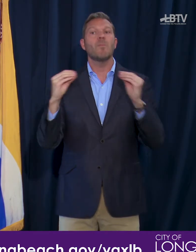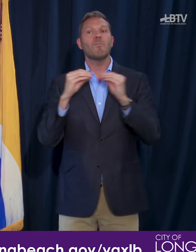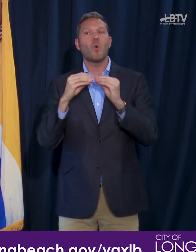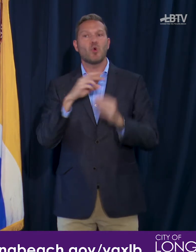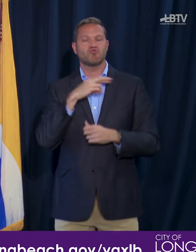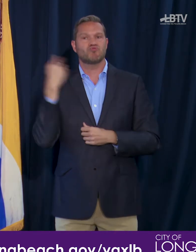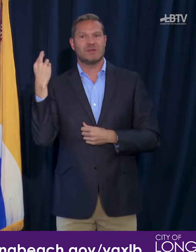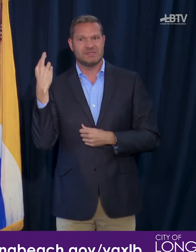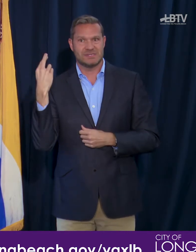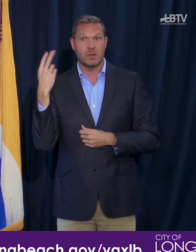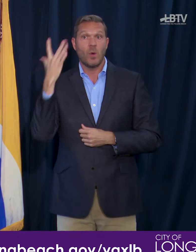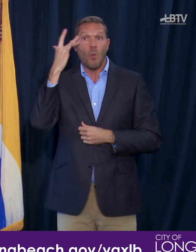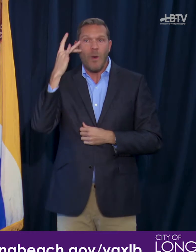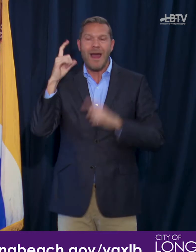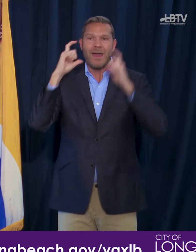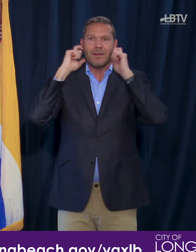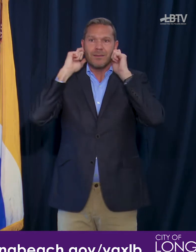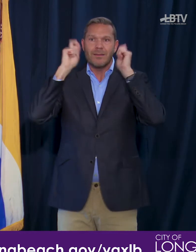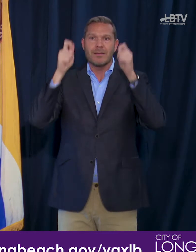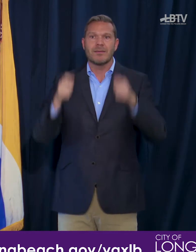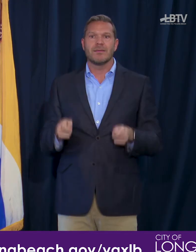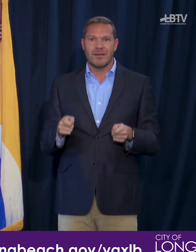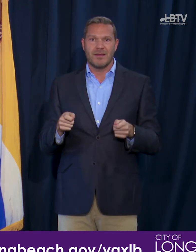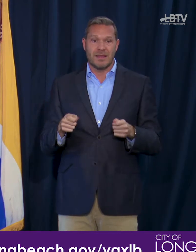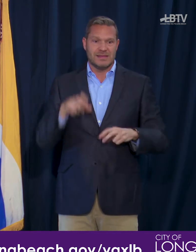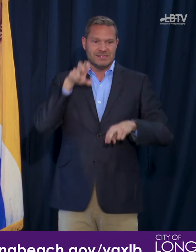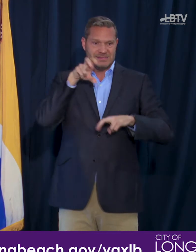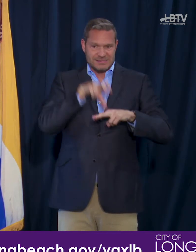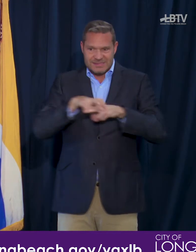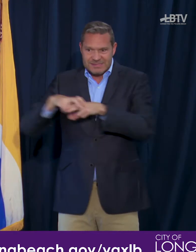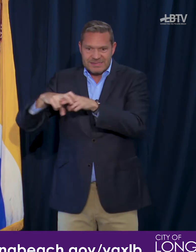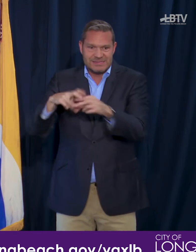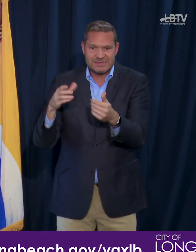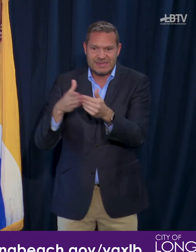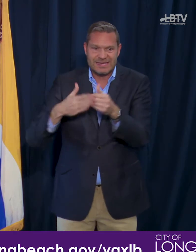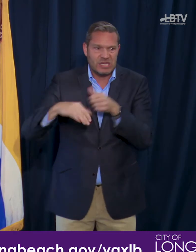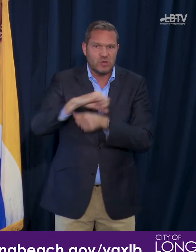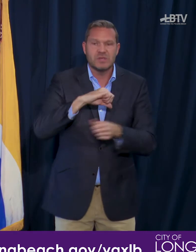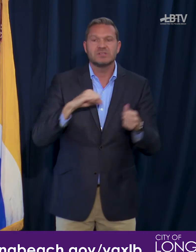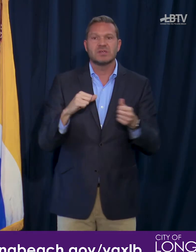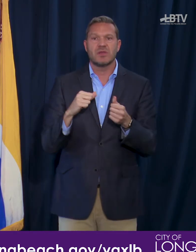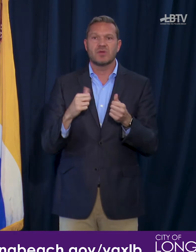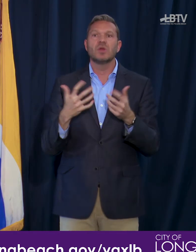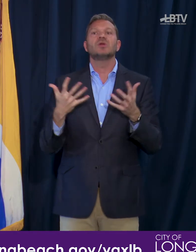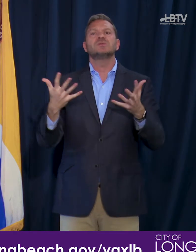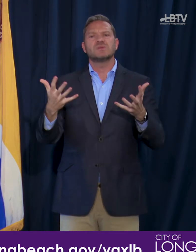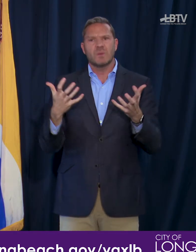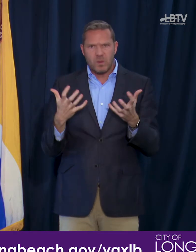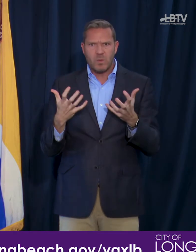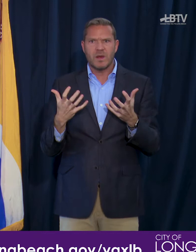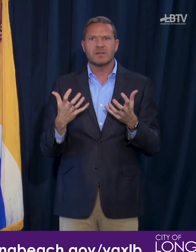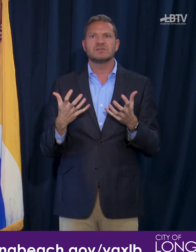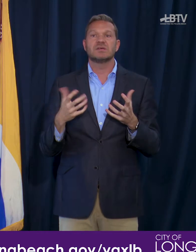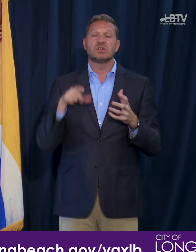given that you are taking your mask off while you're eating and sitting close to people so we want to make sure that more that you can eat only with your household, the better